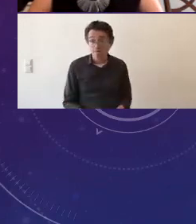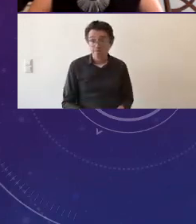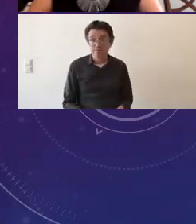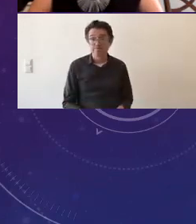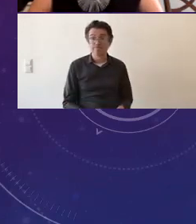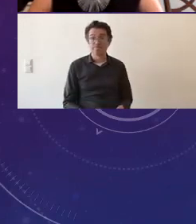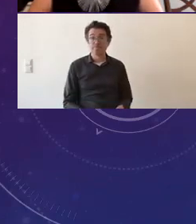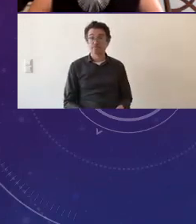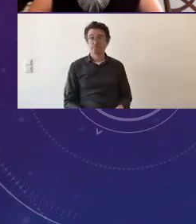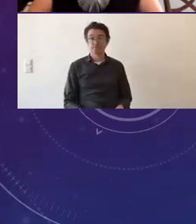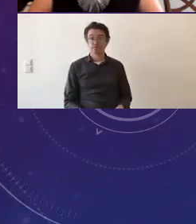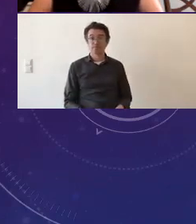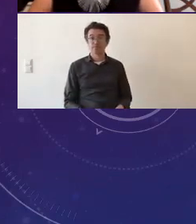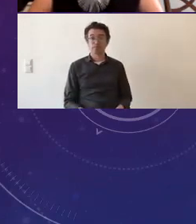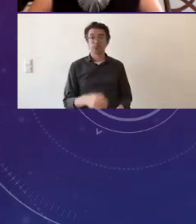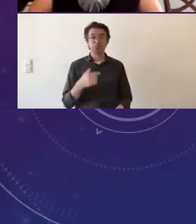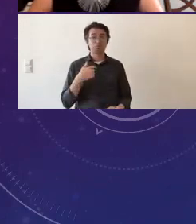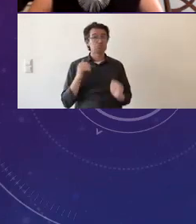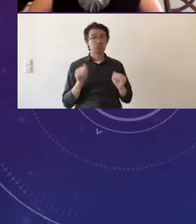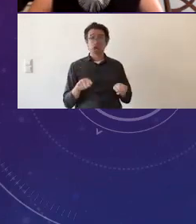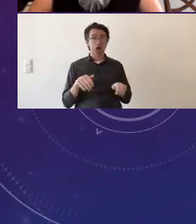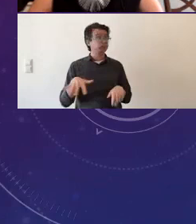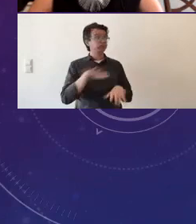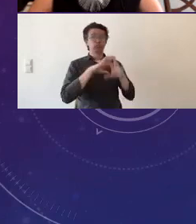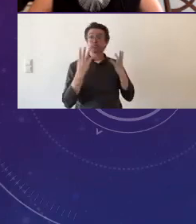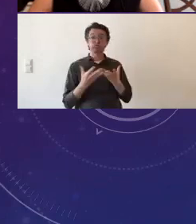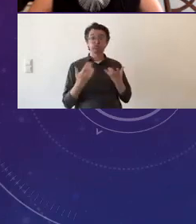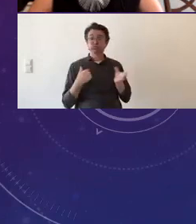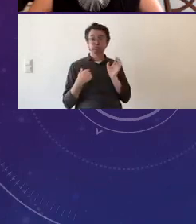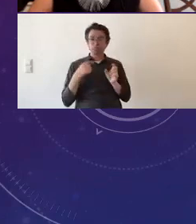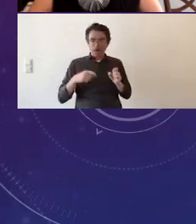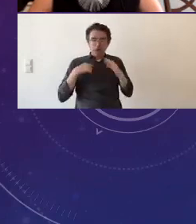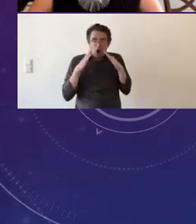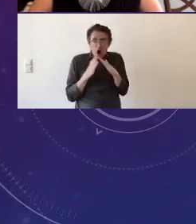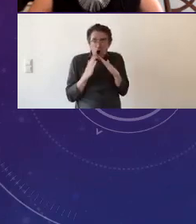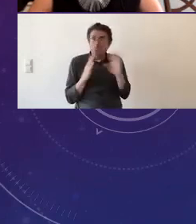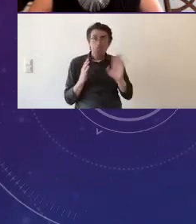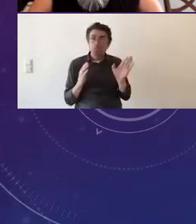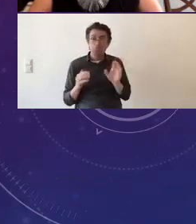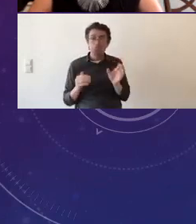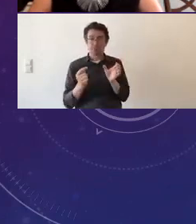I taught her about this app and it made her so excited and I know she's still